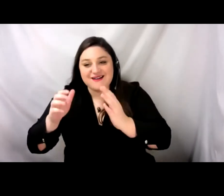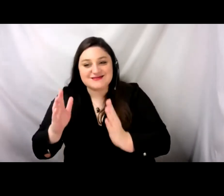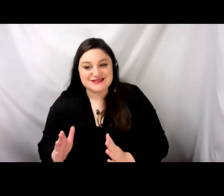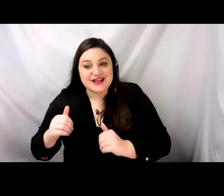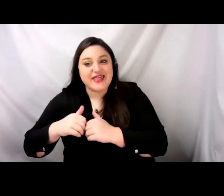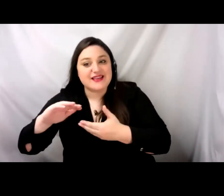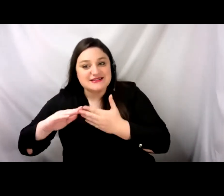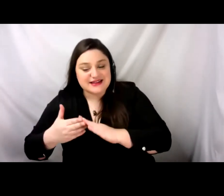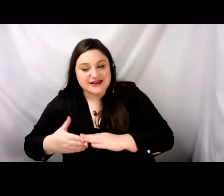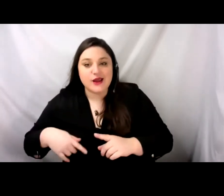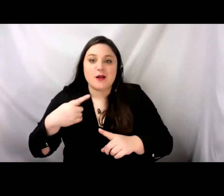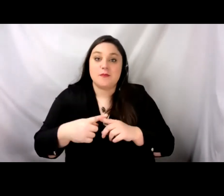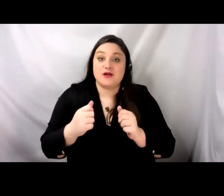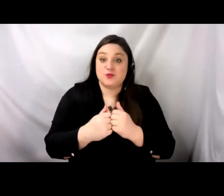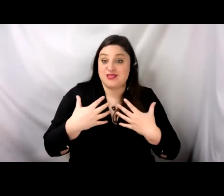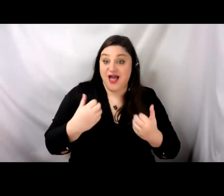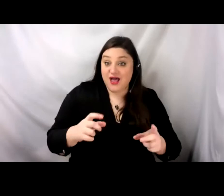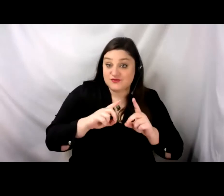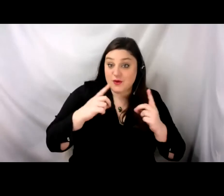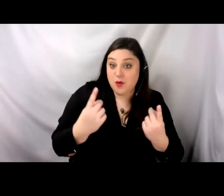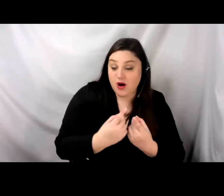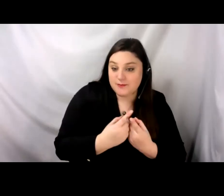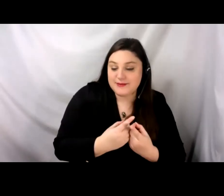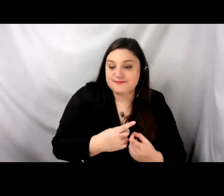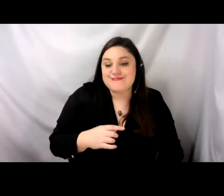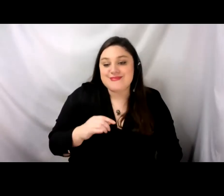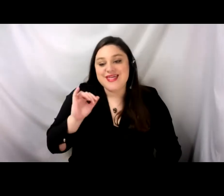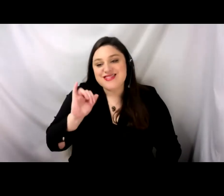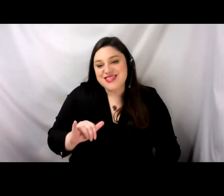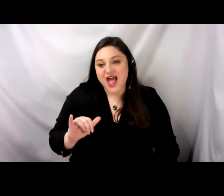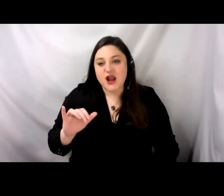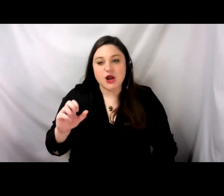was